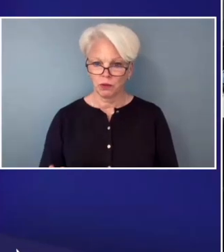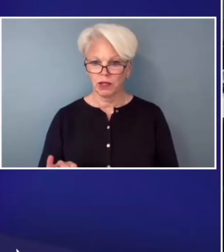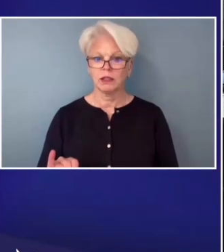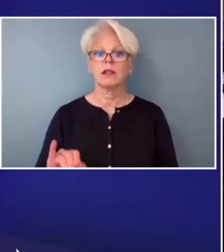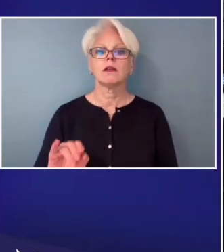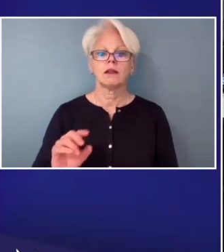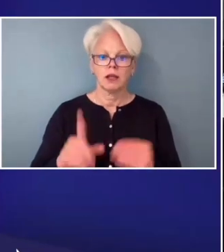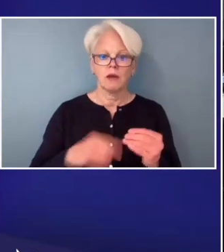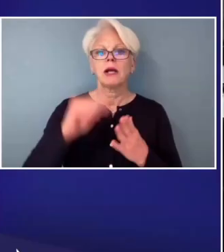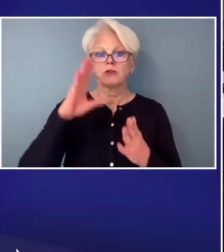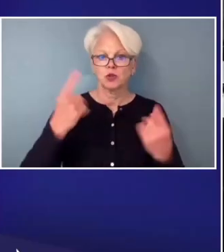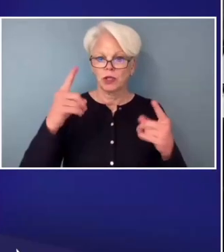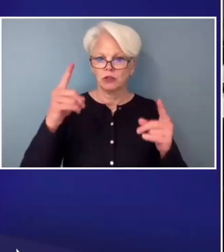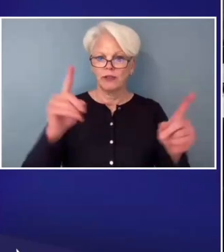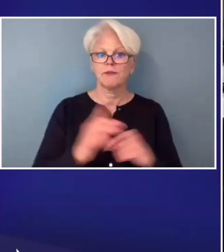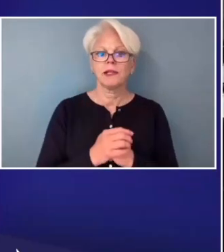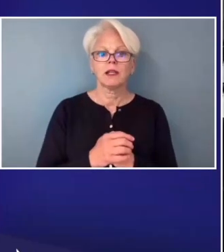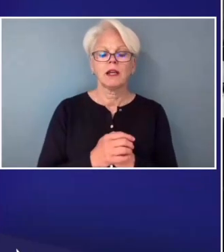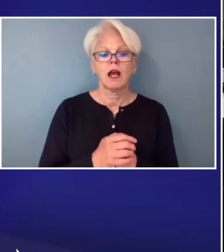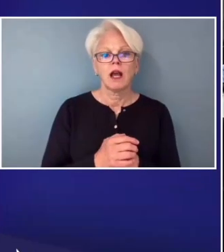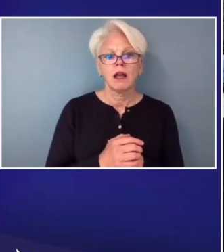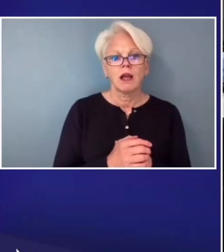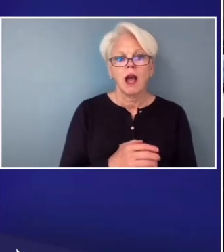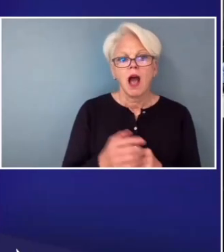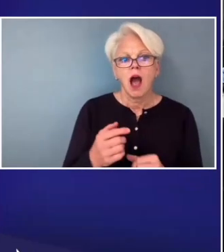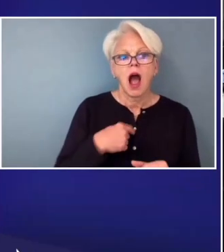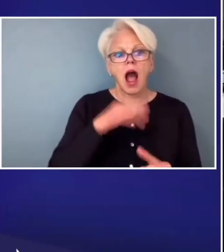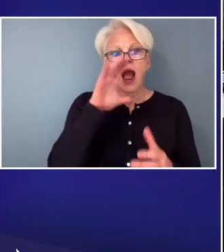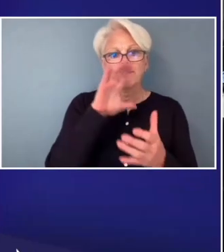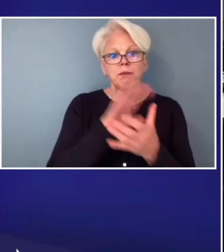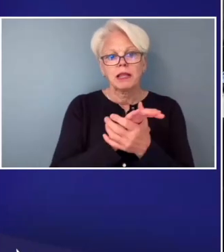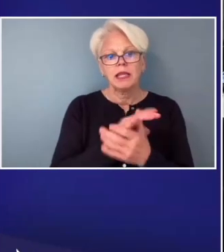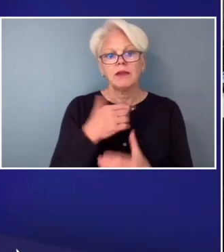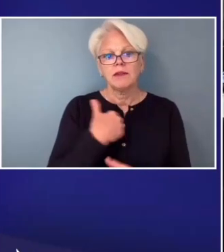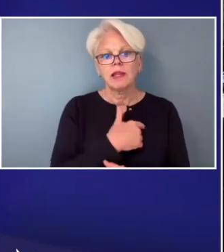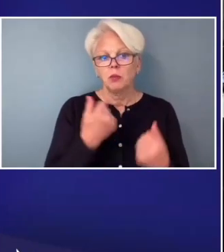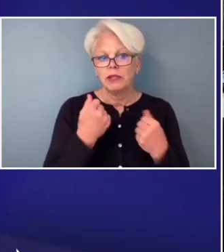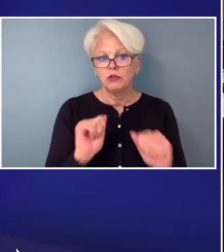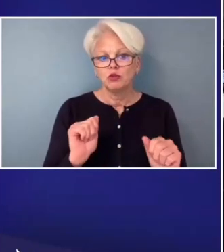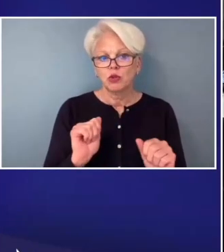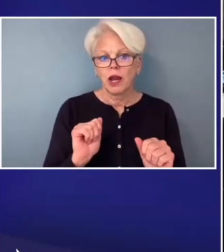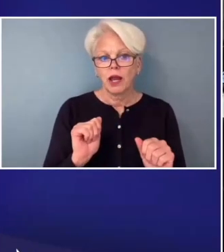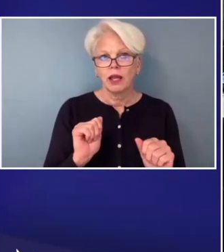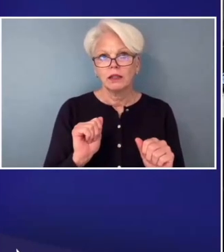And I believe we'd try to, yeah, those those were